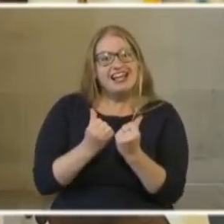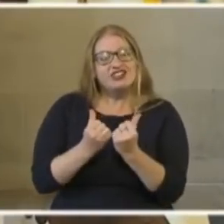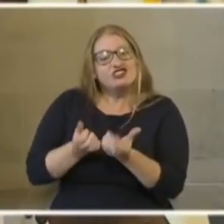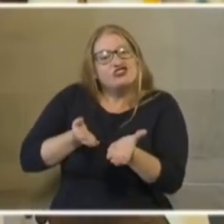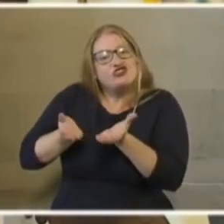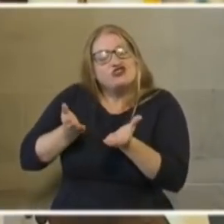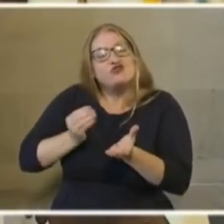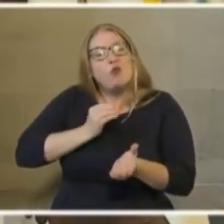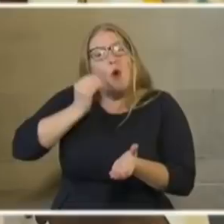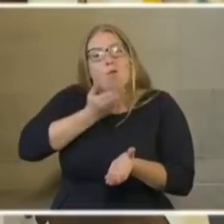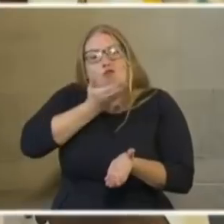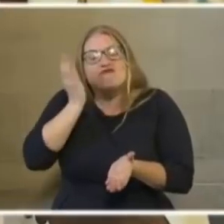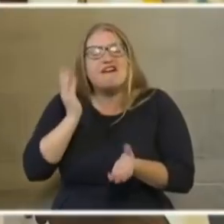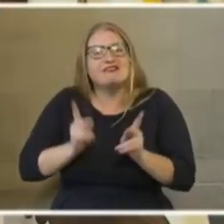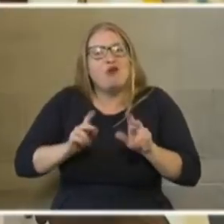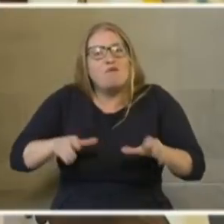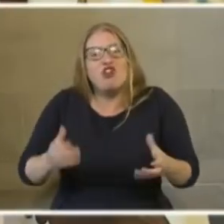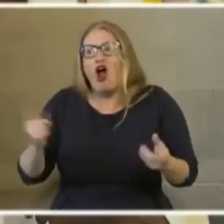PLACES, THE PEOPLE WHO ARE